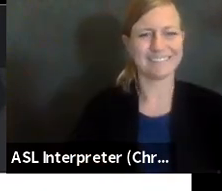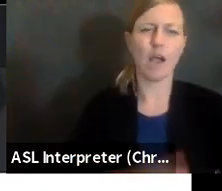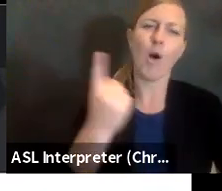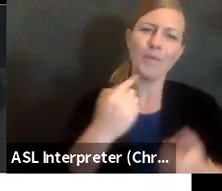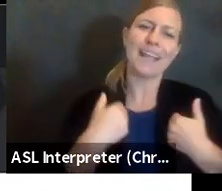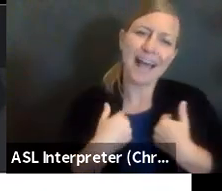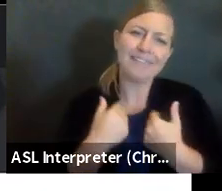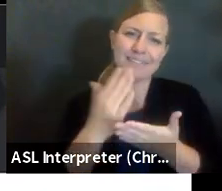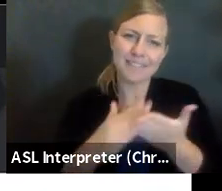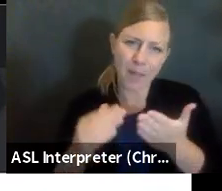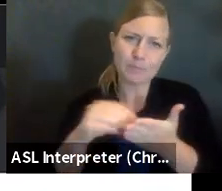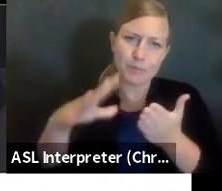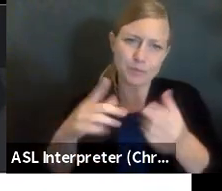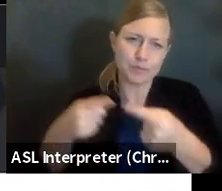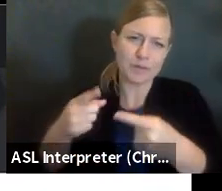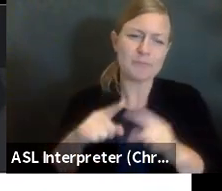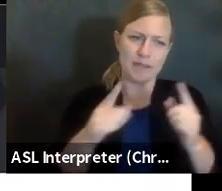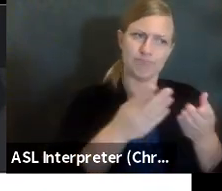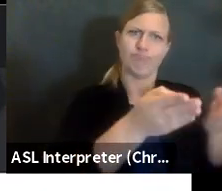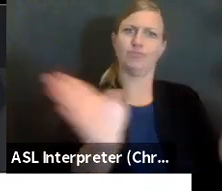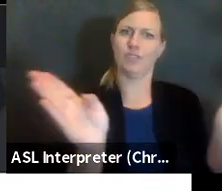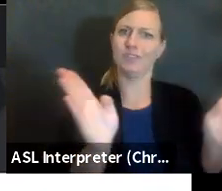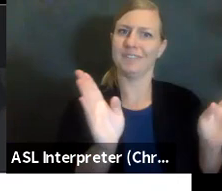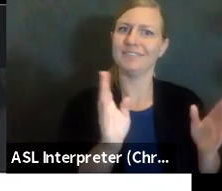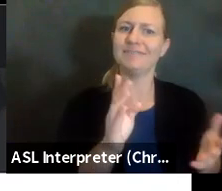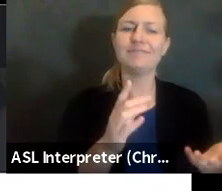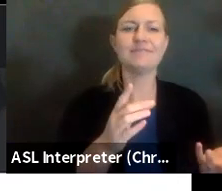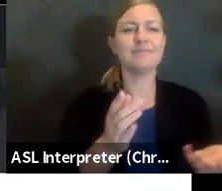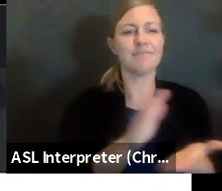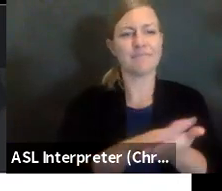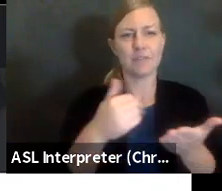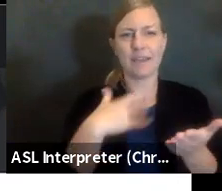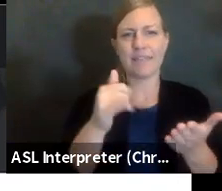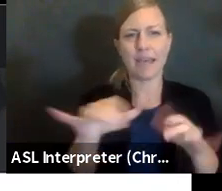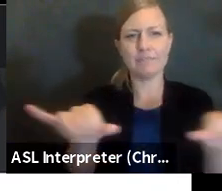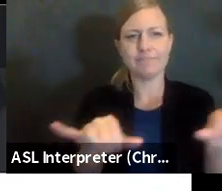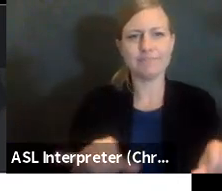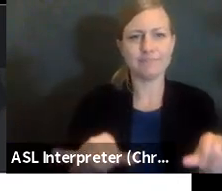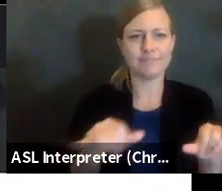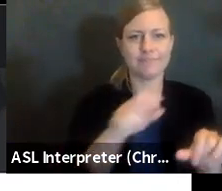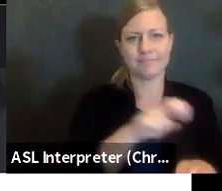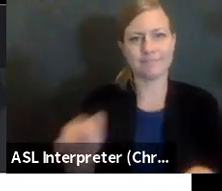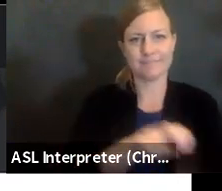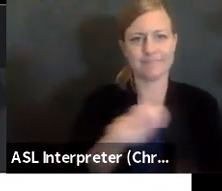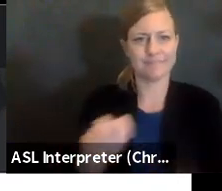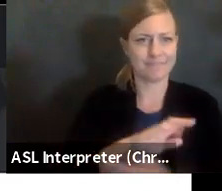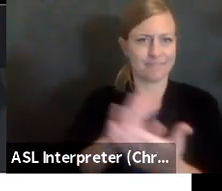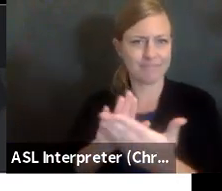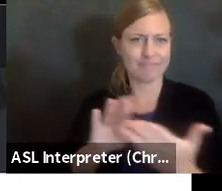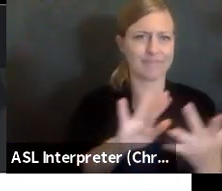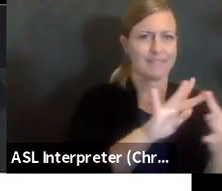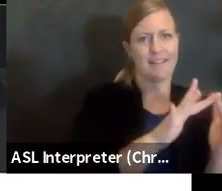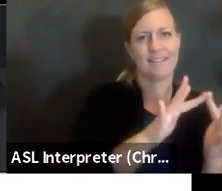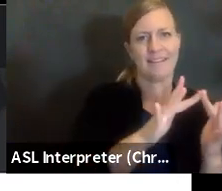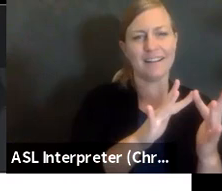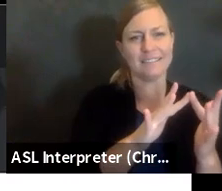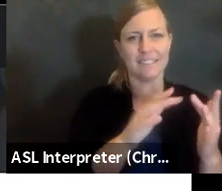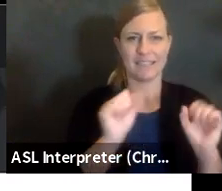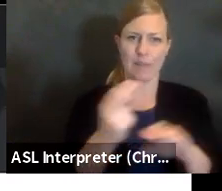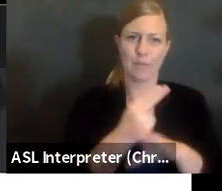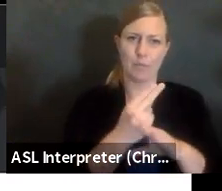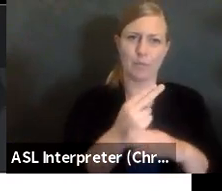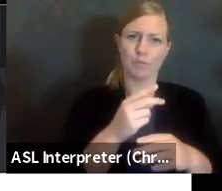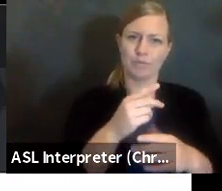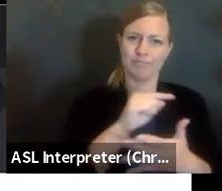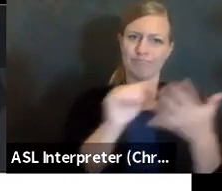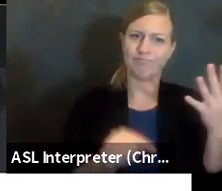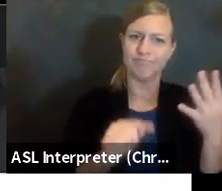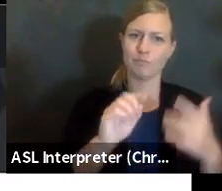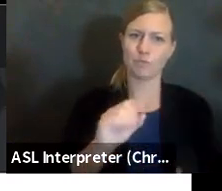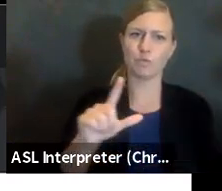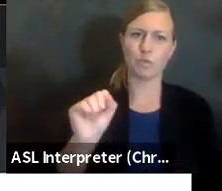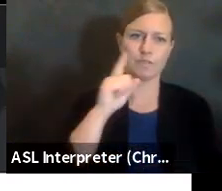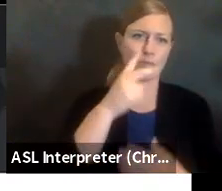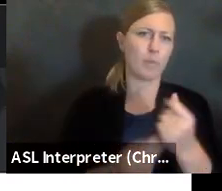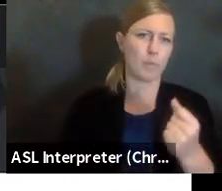ESD 112 - Katherine Livick: But for the most part, having that thread of consistency, your students will be able to flex and use these tools in both situations pretty, pretty well, in my experience.